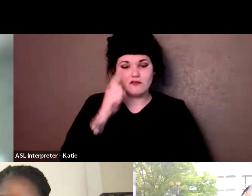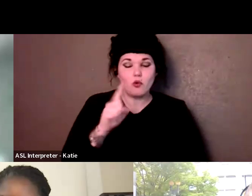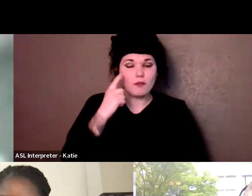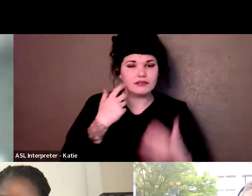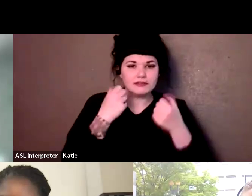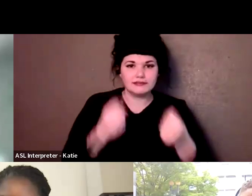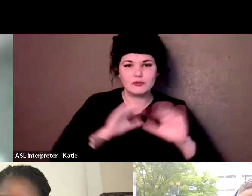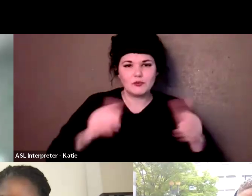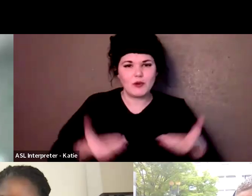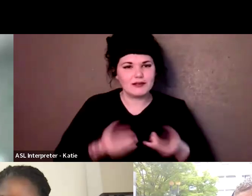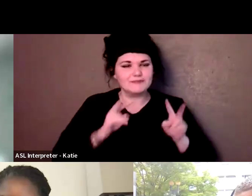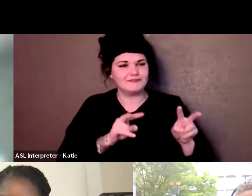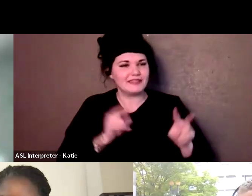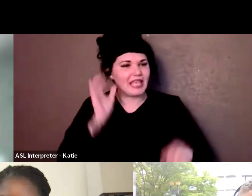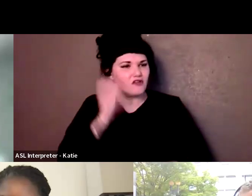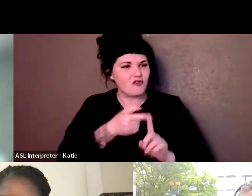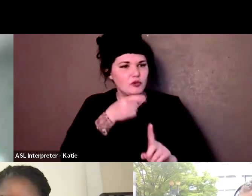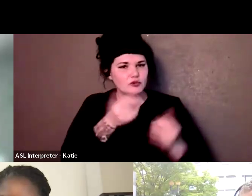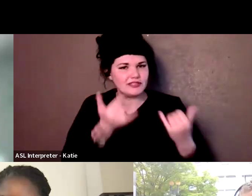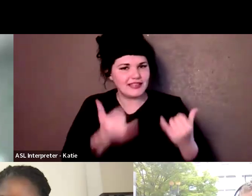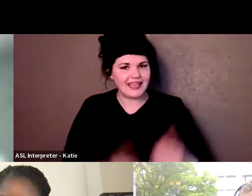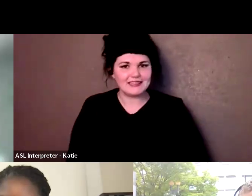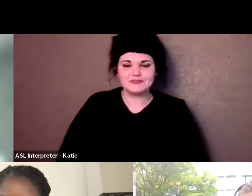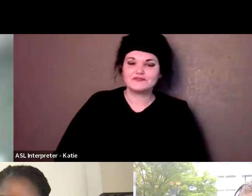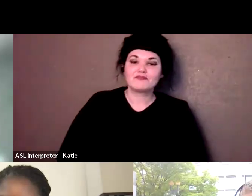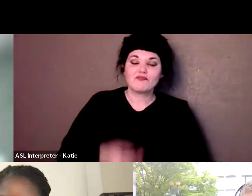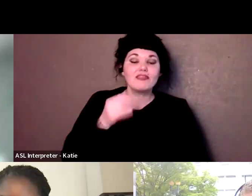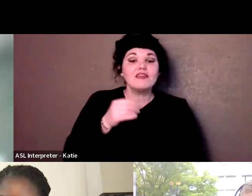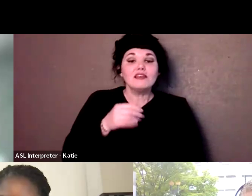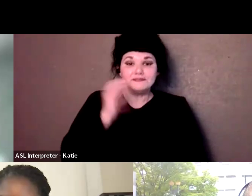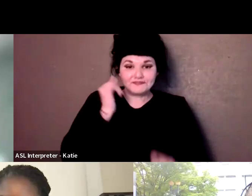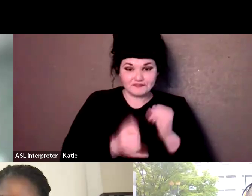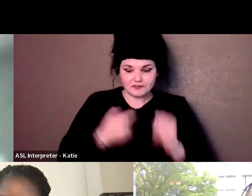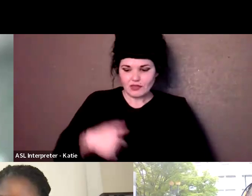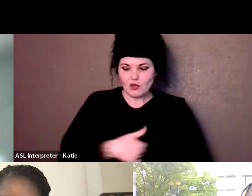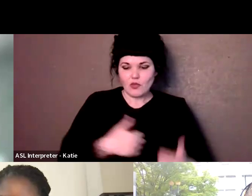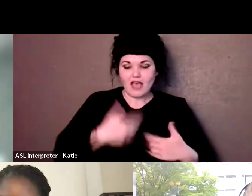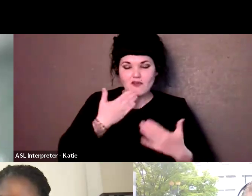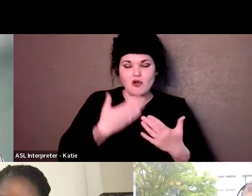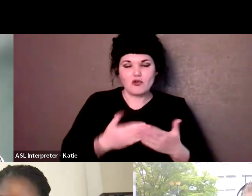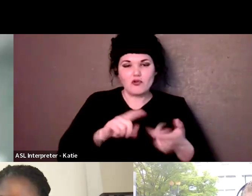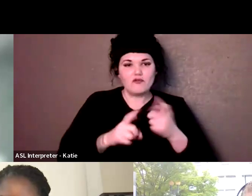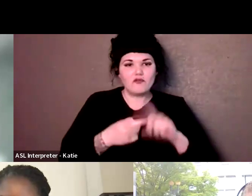well today and last, but certainly not least, is our good friend, Earl Miller. Earl Miller first